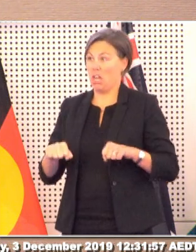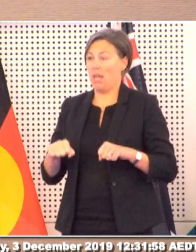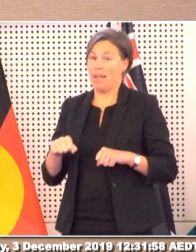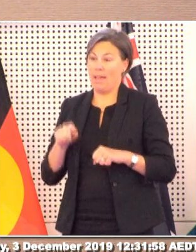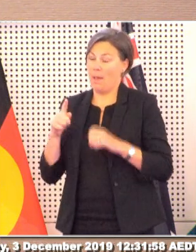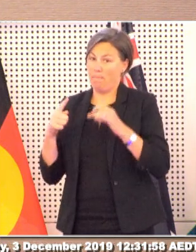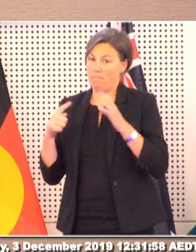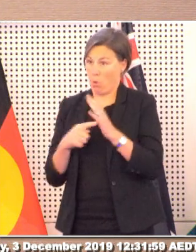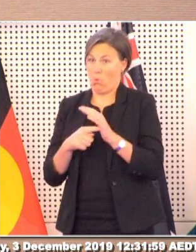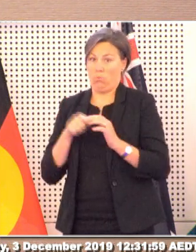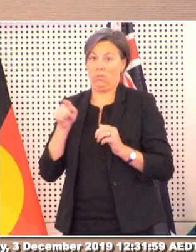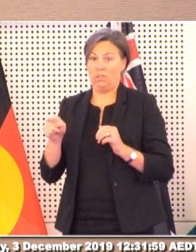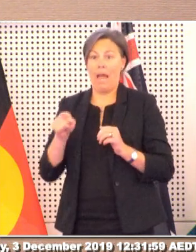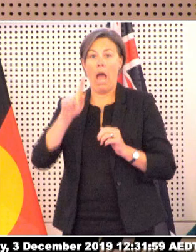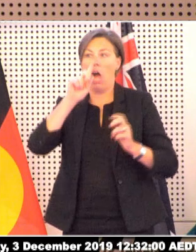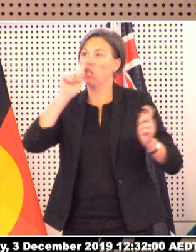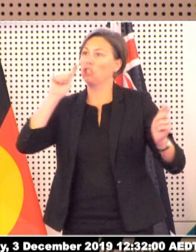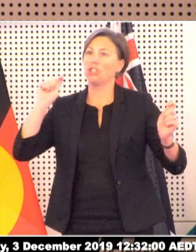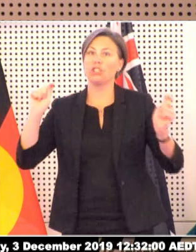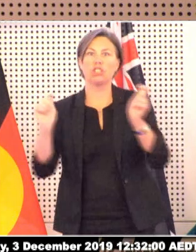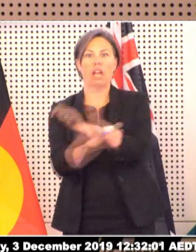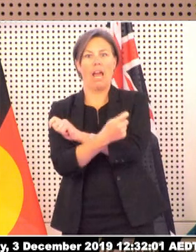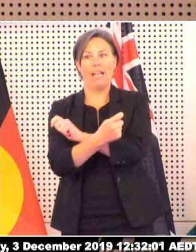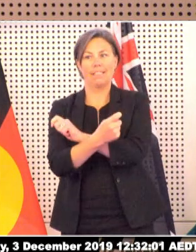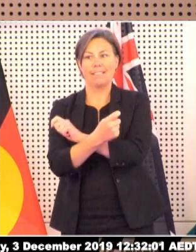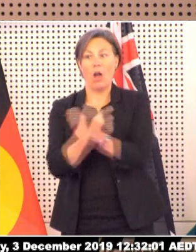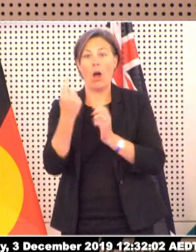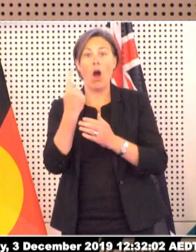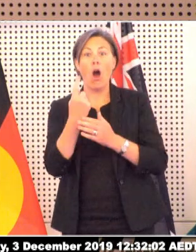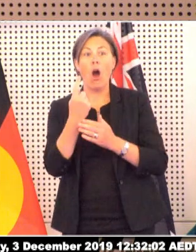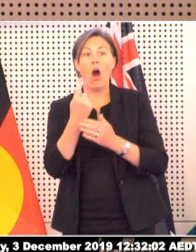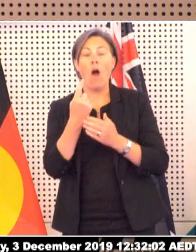You can’t achieve transformational change unless you can achieve attitudinal change